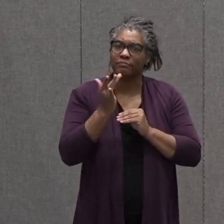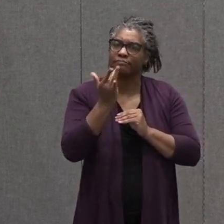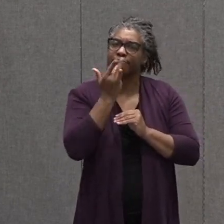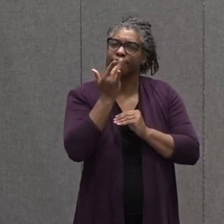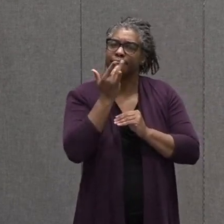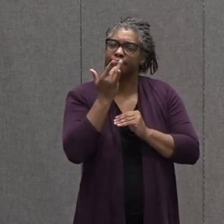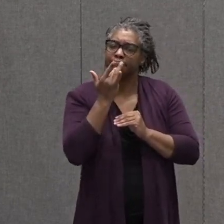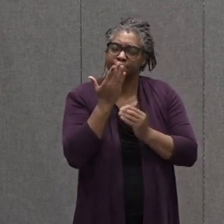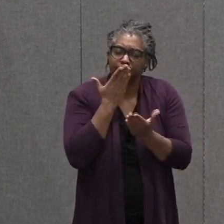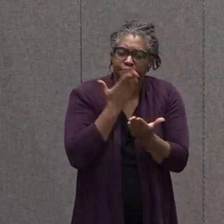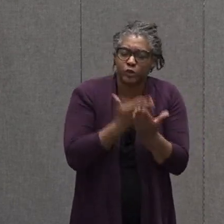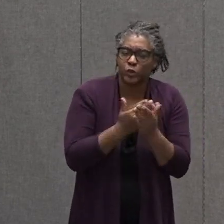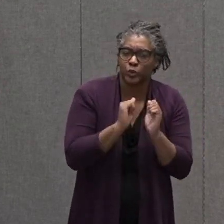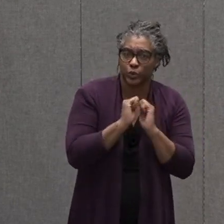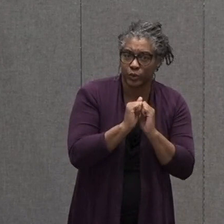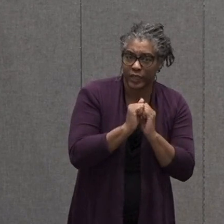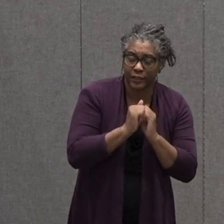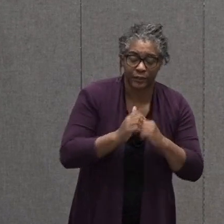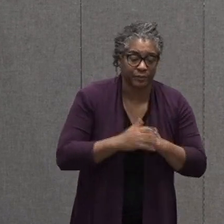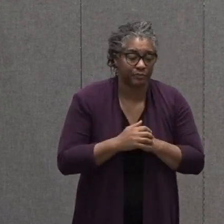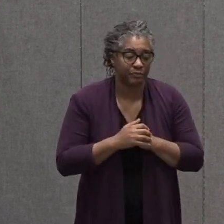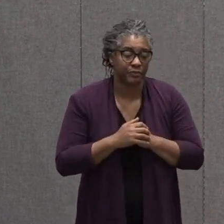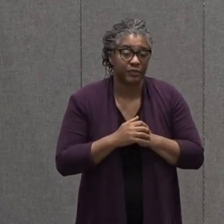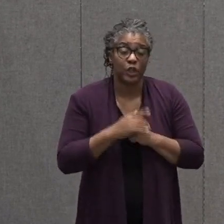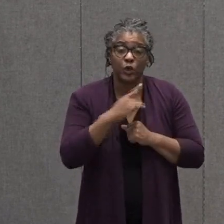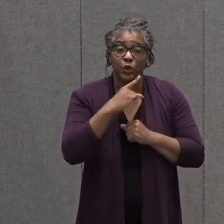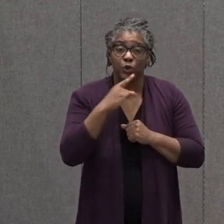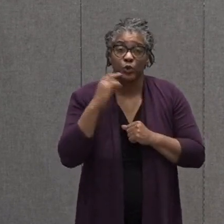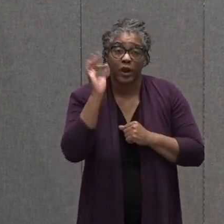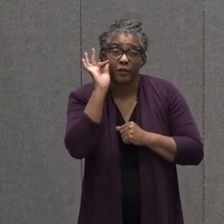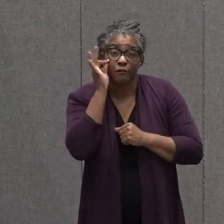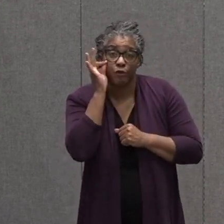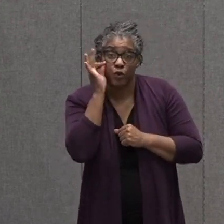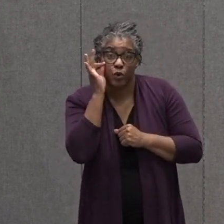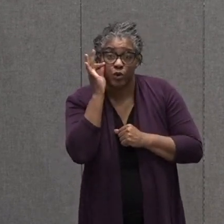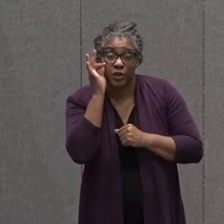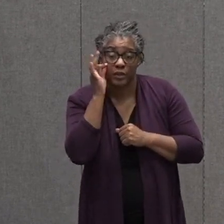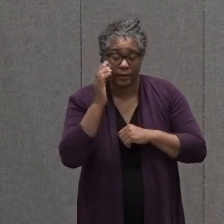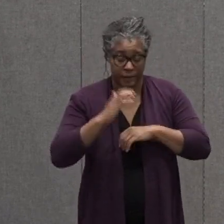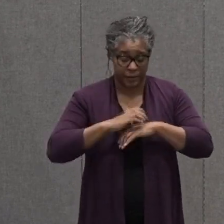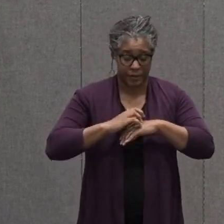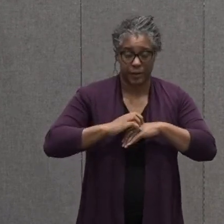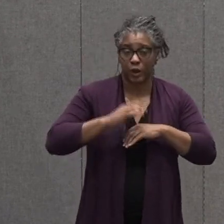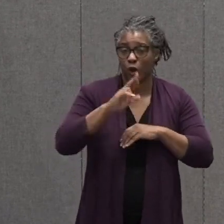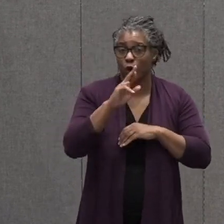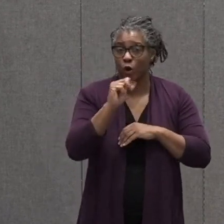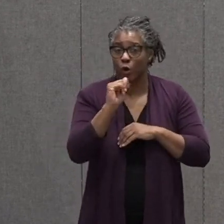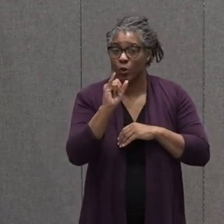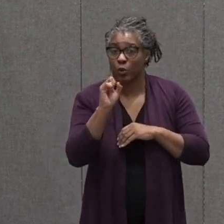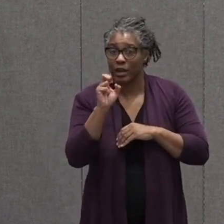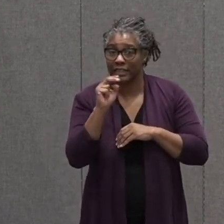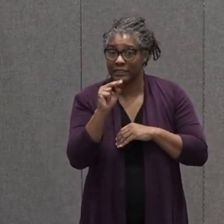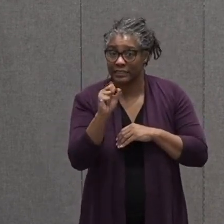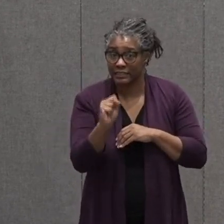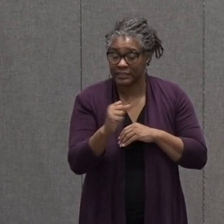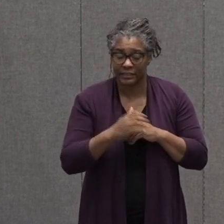You could do this with dried fruit like raisins, or even something like a dried apricot.